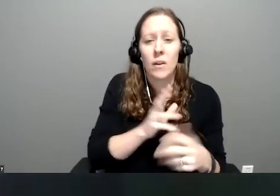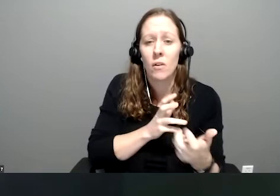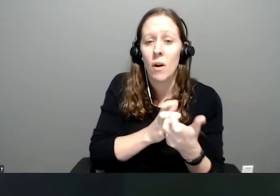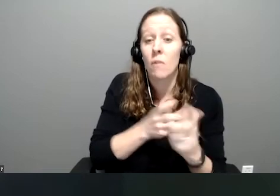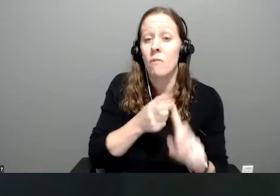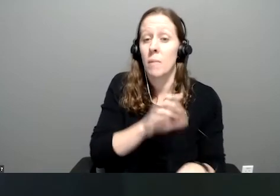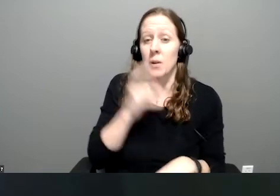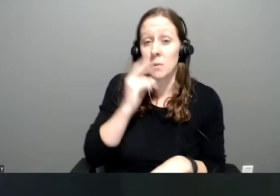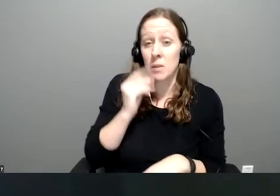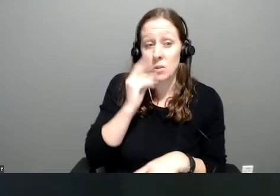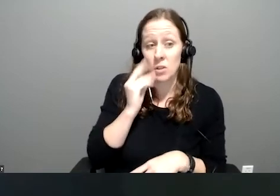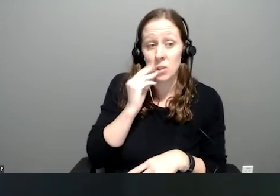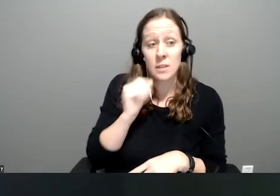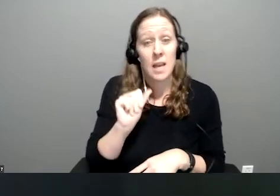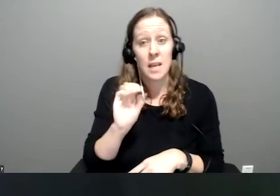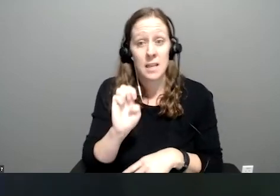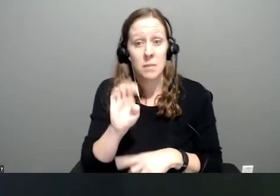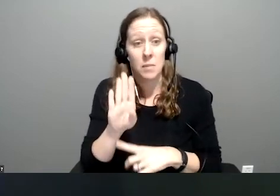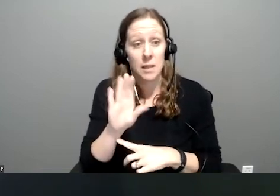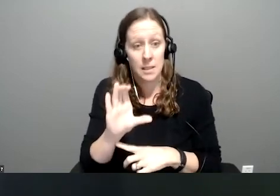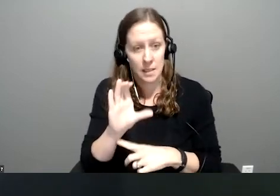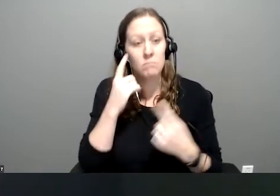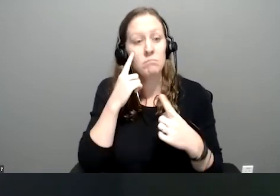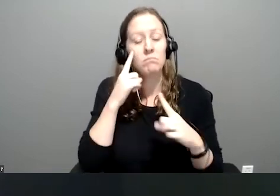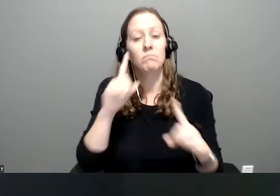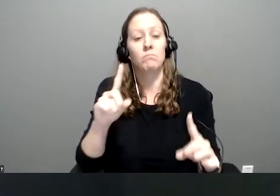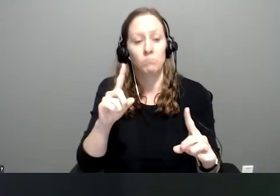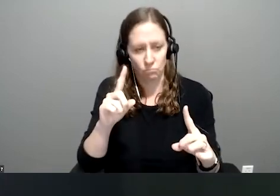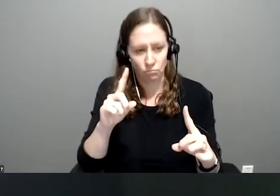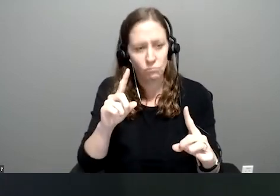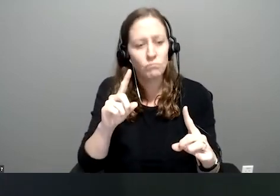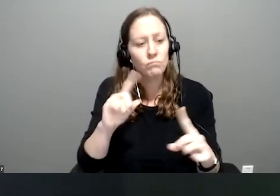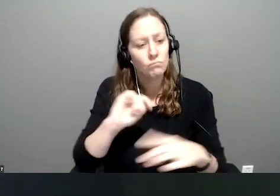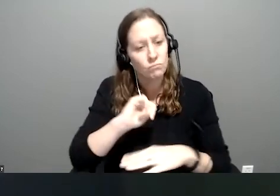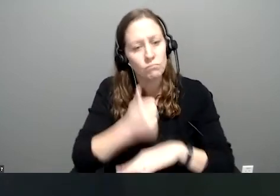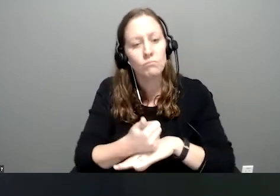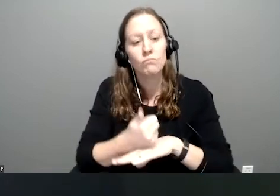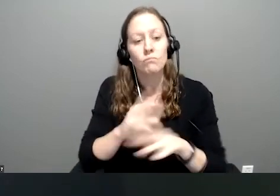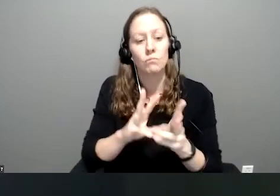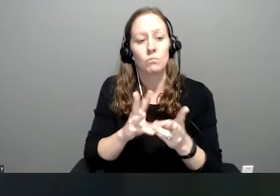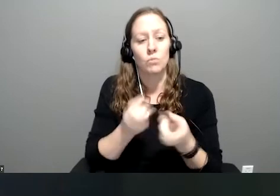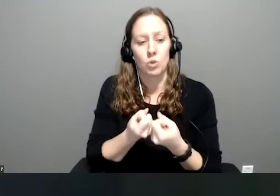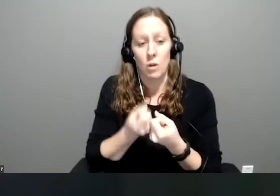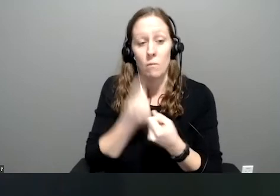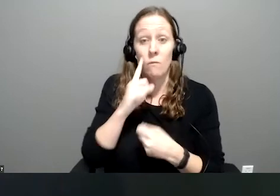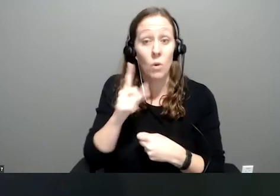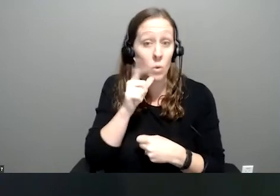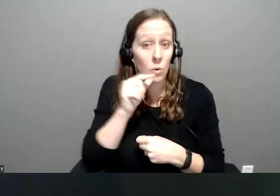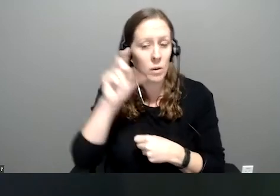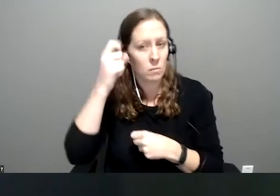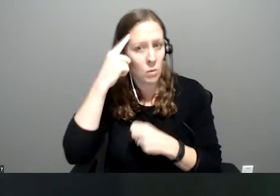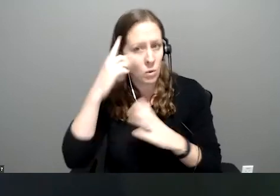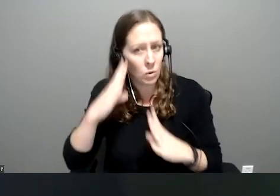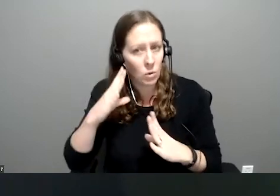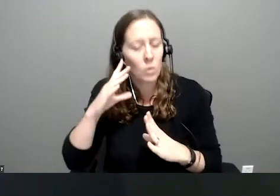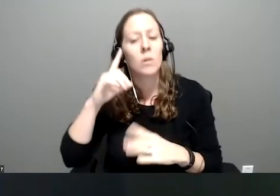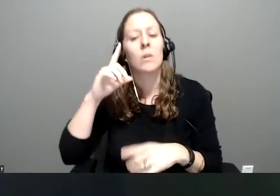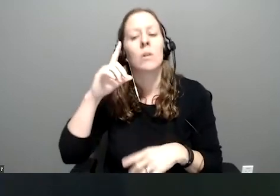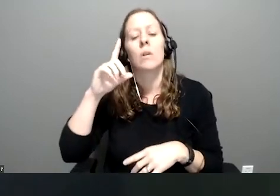AEBC was successful in securing training workshops for employers and for employment agencies. These